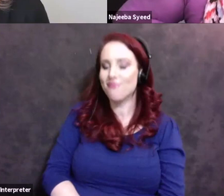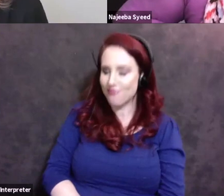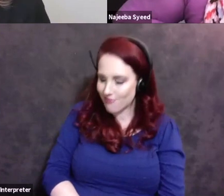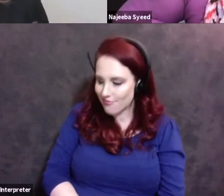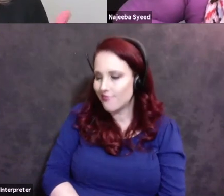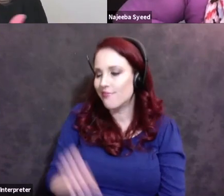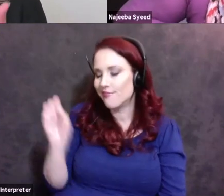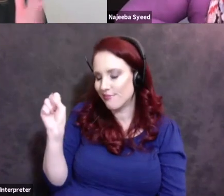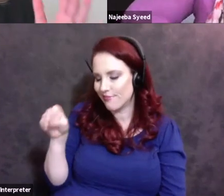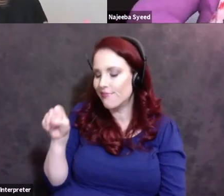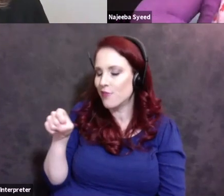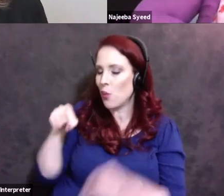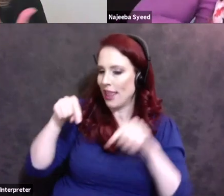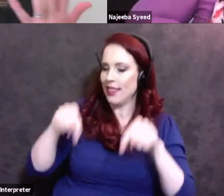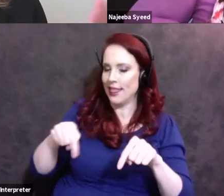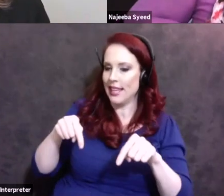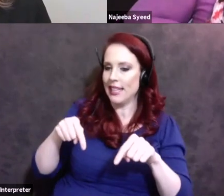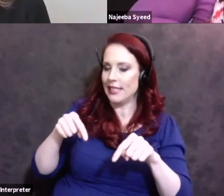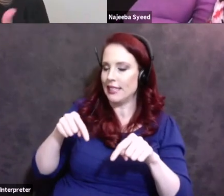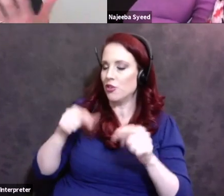With this series that is coming up over and over again.